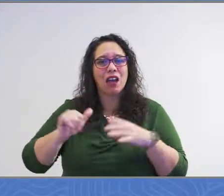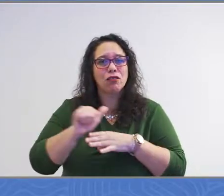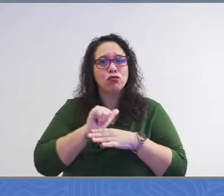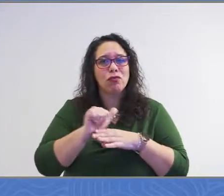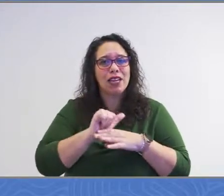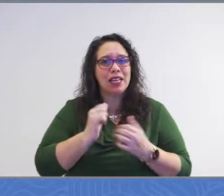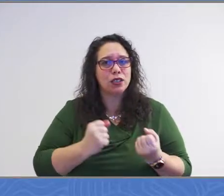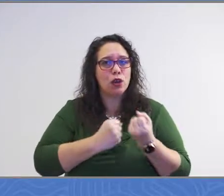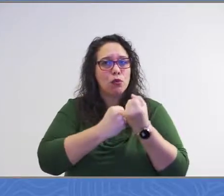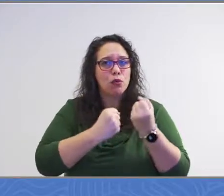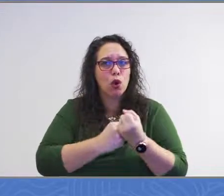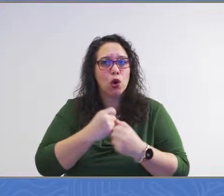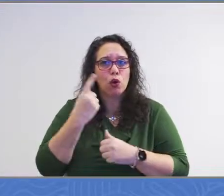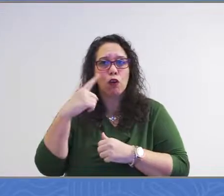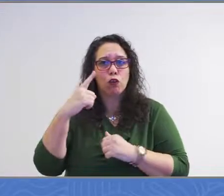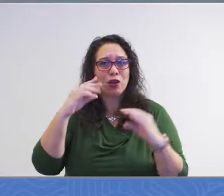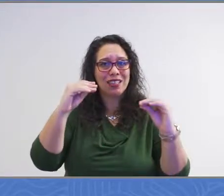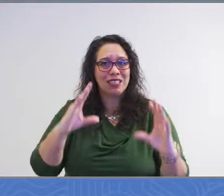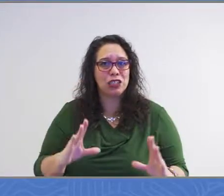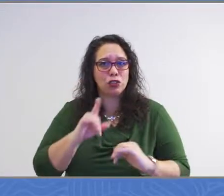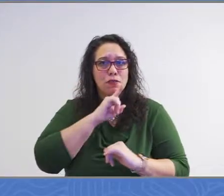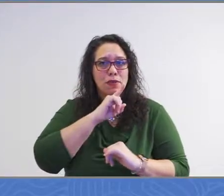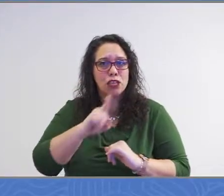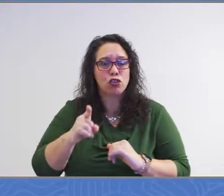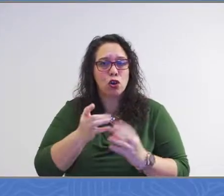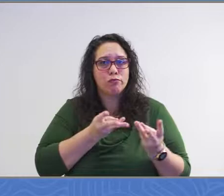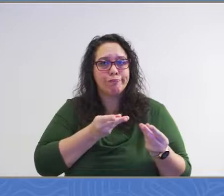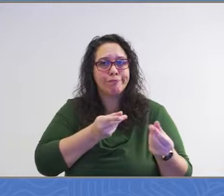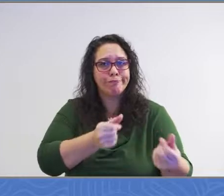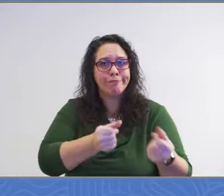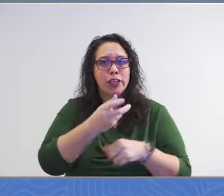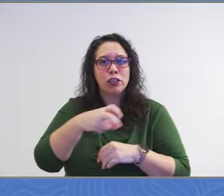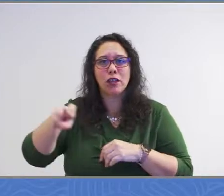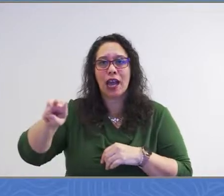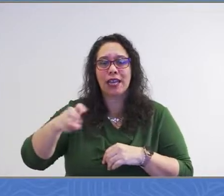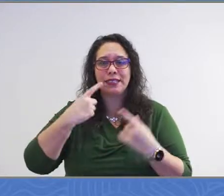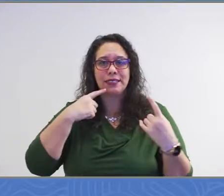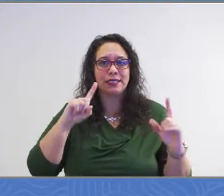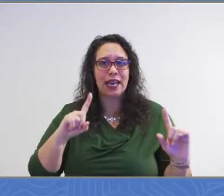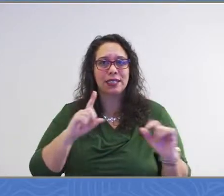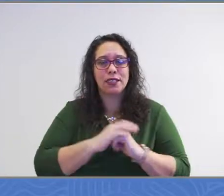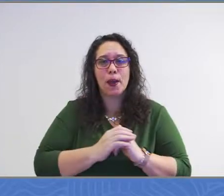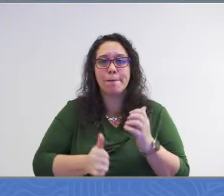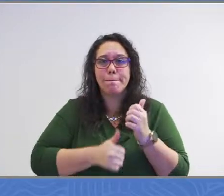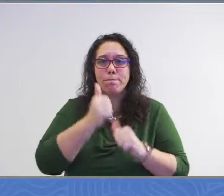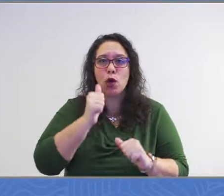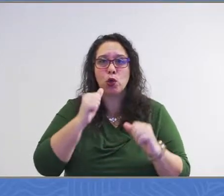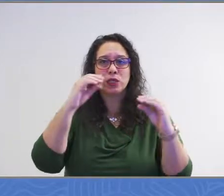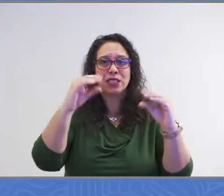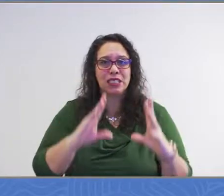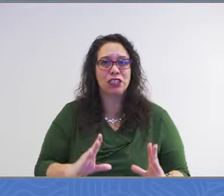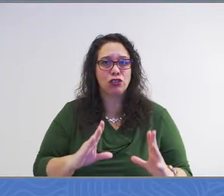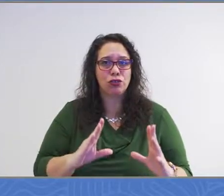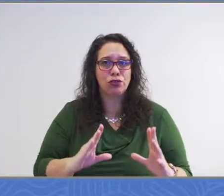for the CCT teachers to ensure a smooth transition and success. Most of us teachers have not met our co-teachers